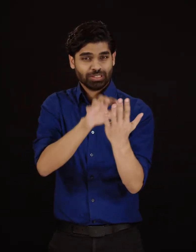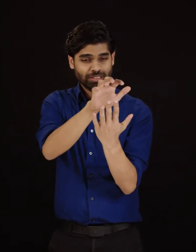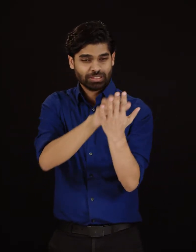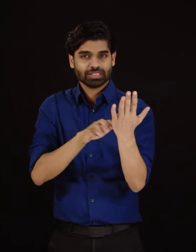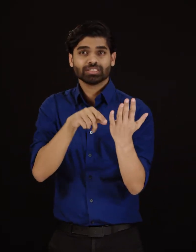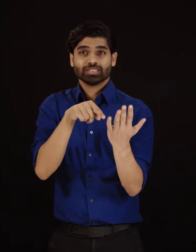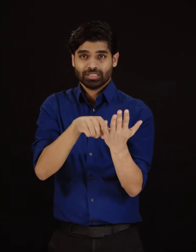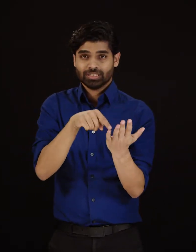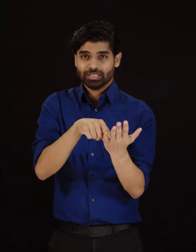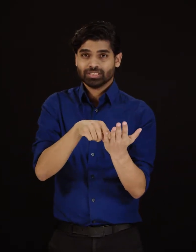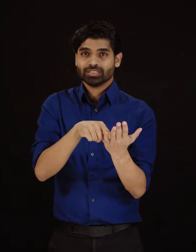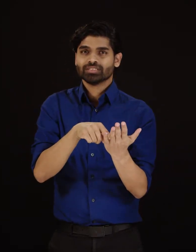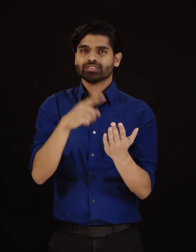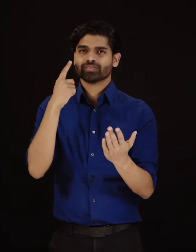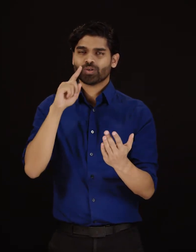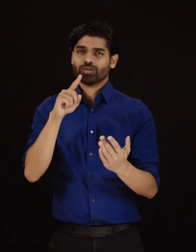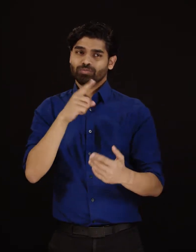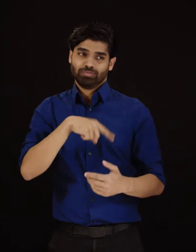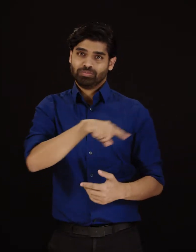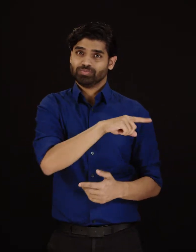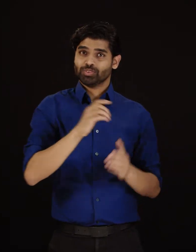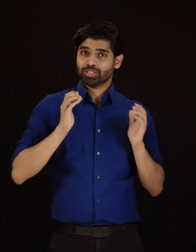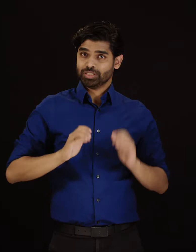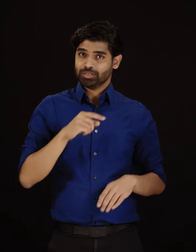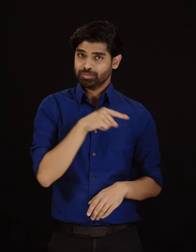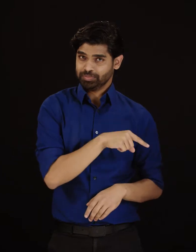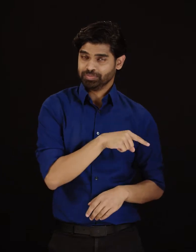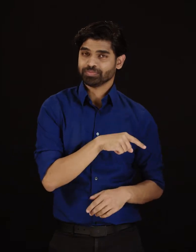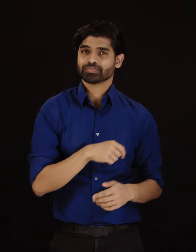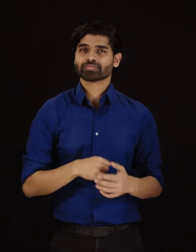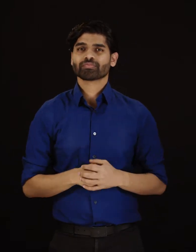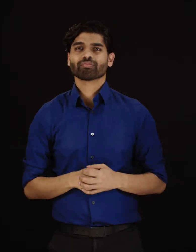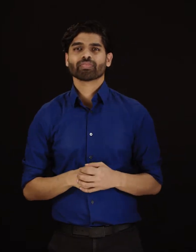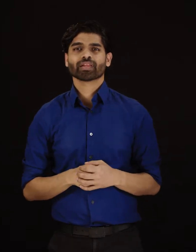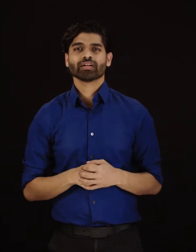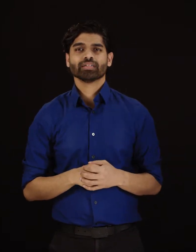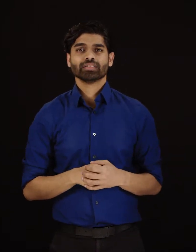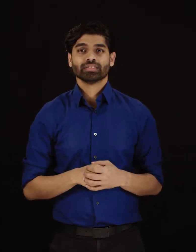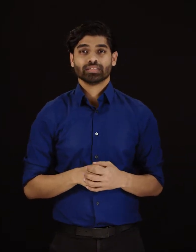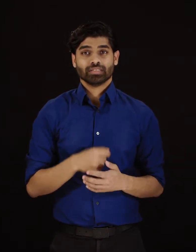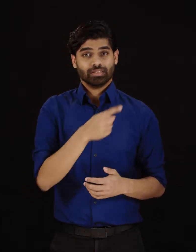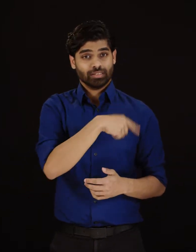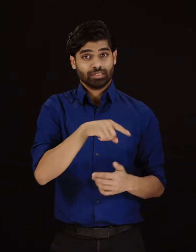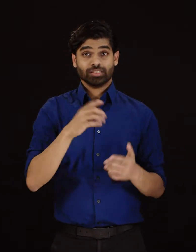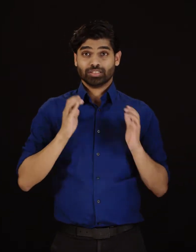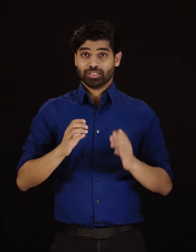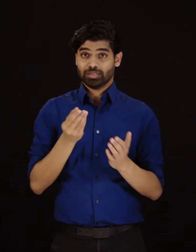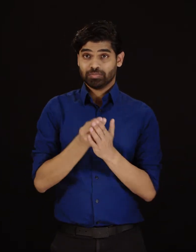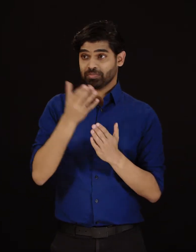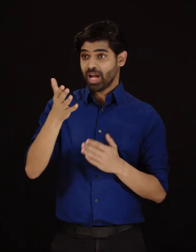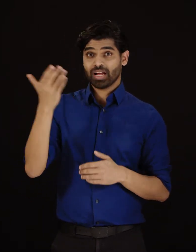service provider must provide this summary to customers when they provide a permanent copy of the contract for